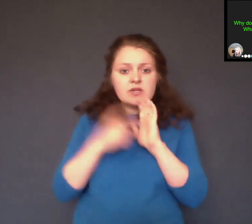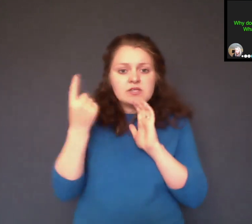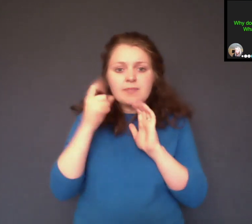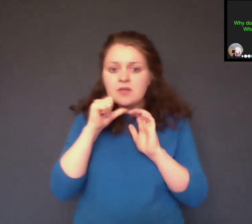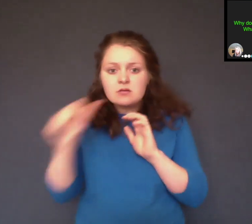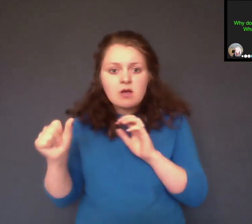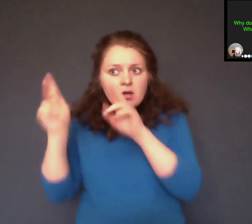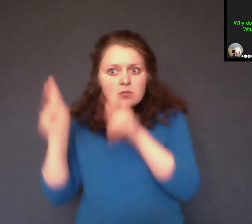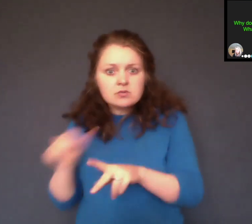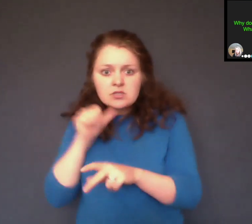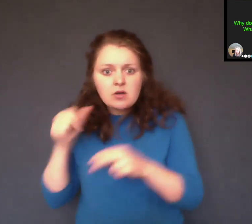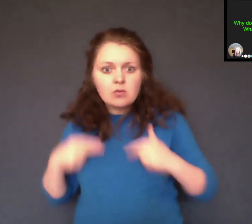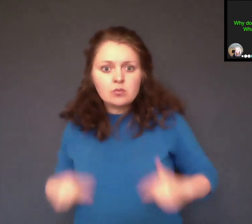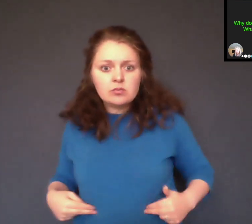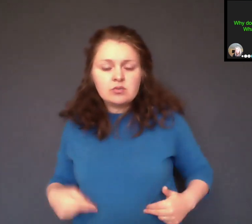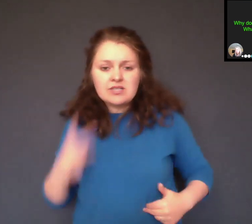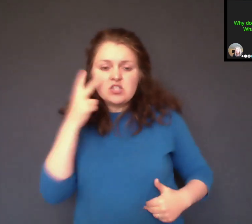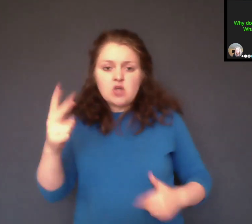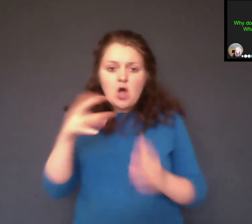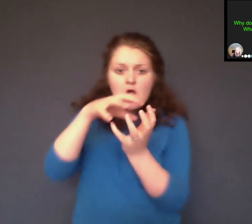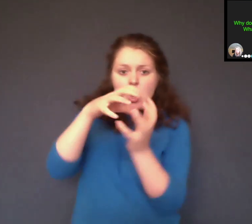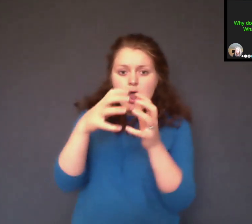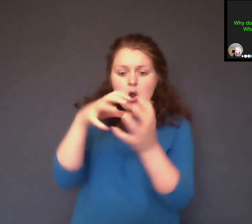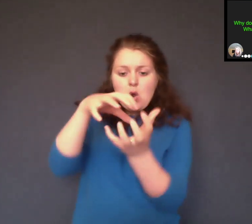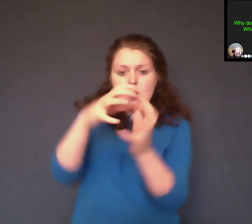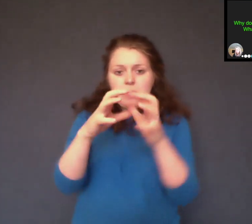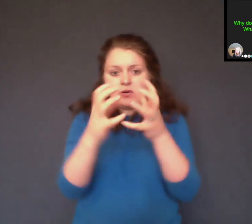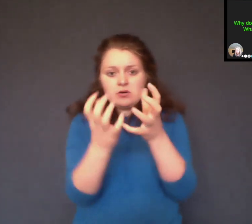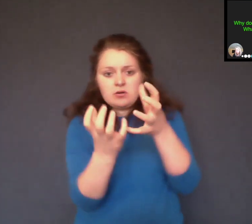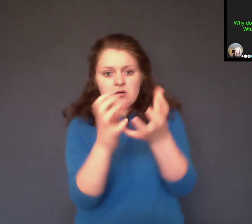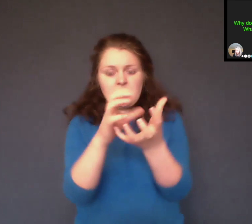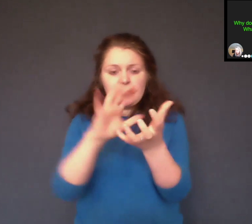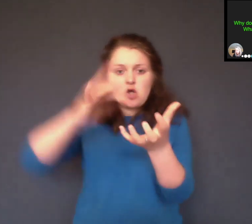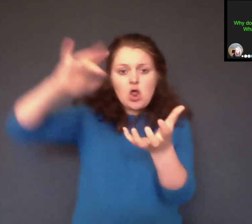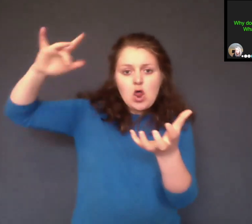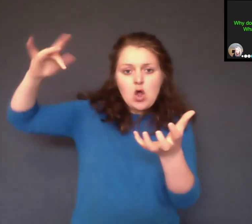it was a globe the size of a tennis ball glowing as though filled with starlight